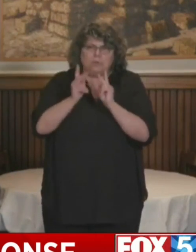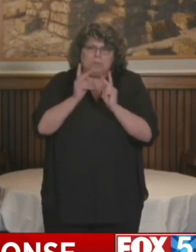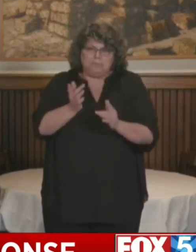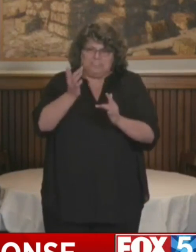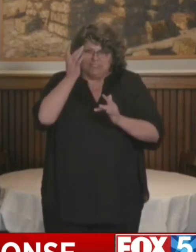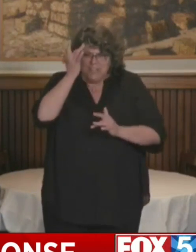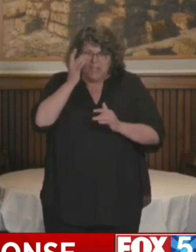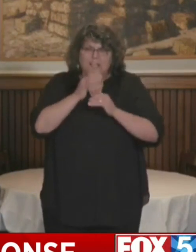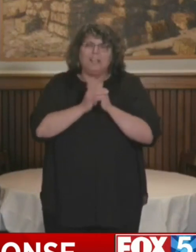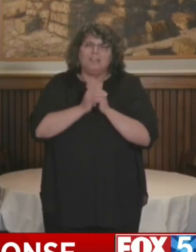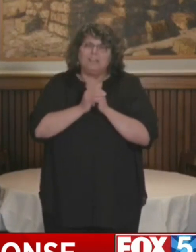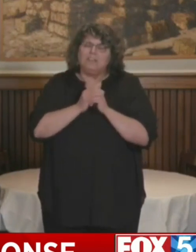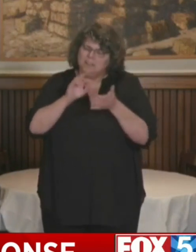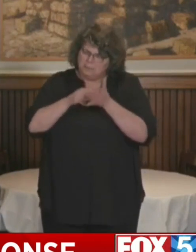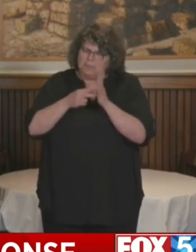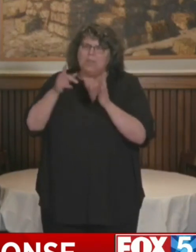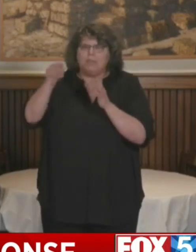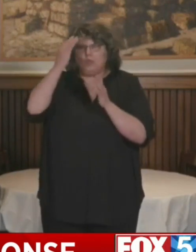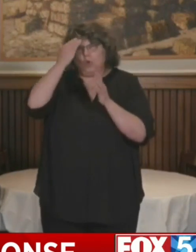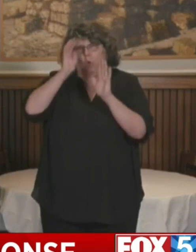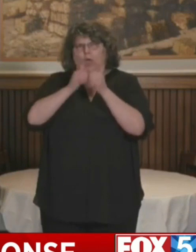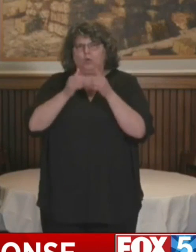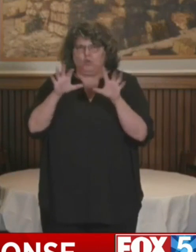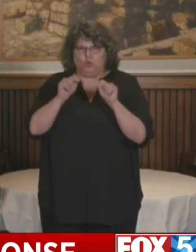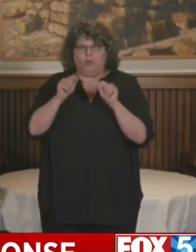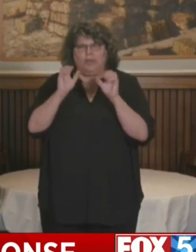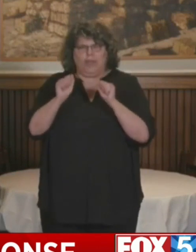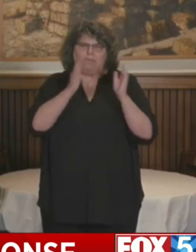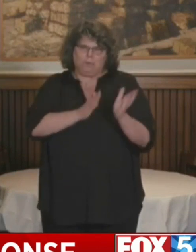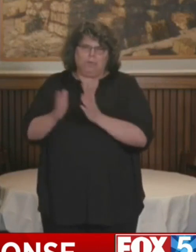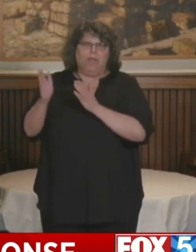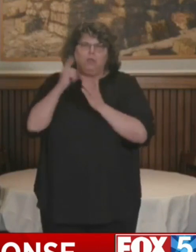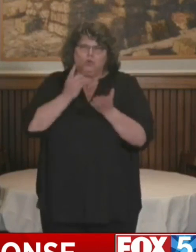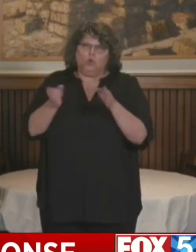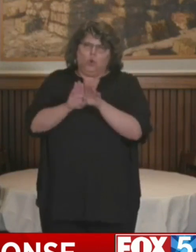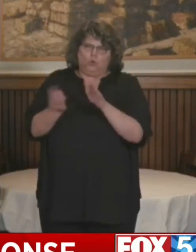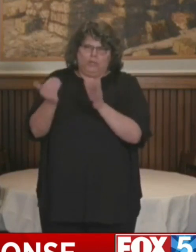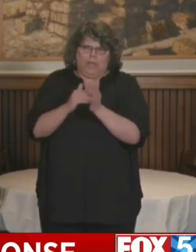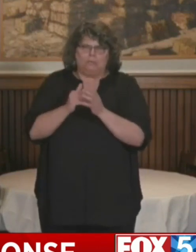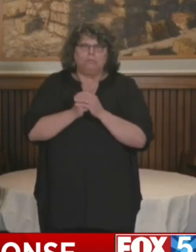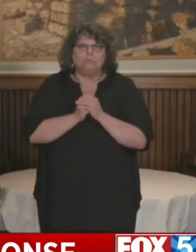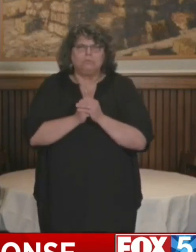MOVEMENT WITHIN A COUNTY FOR A PERIOD OF TIME TO REDUCE THE NUMBER OF CASES THAT WERE SEEN